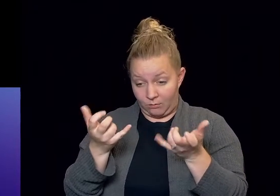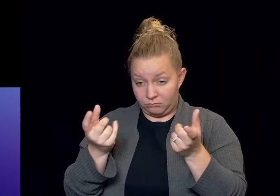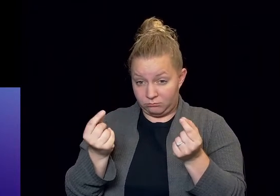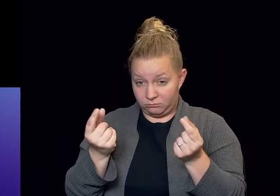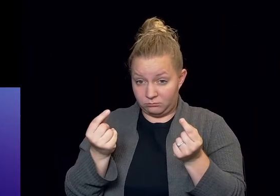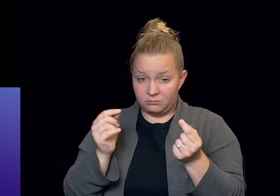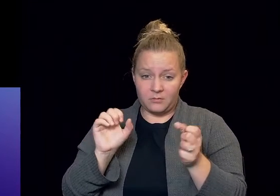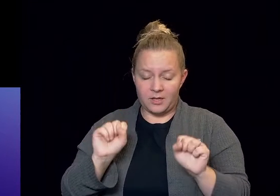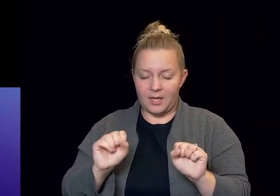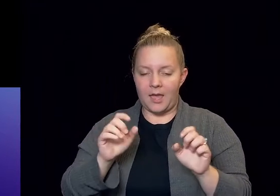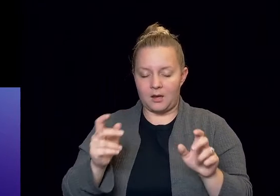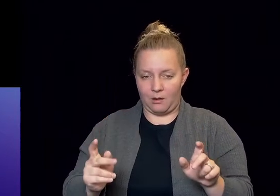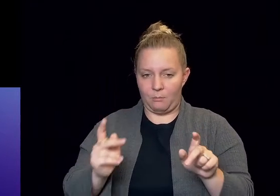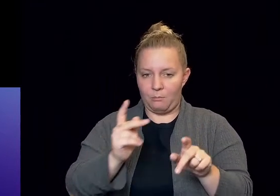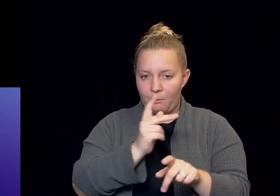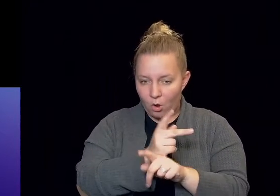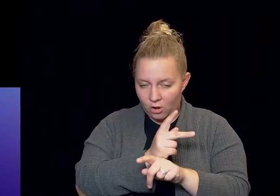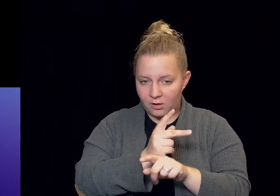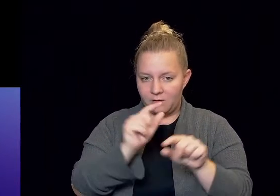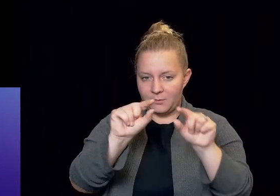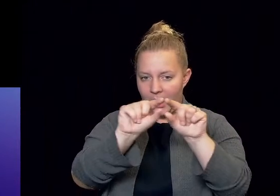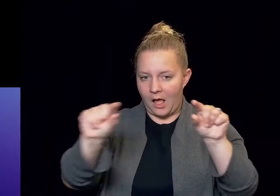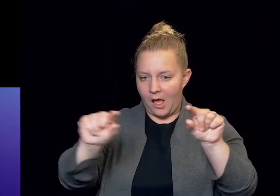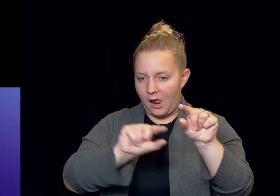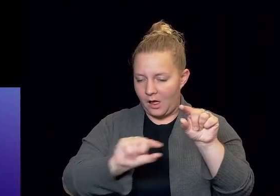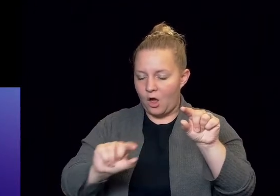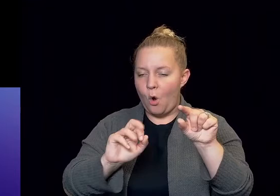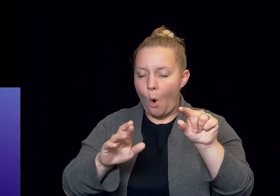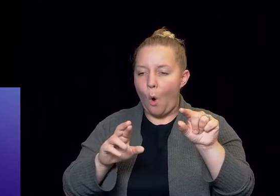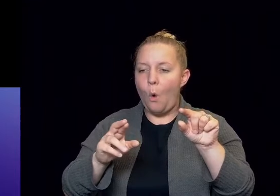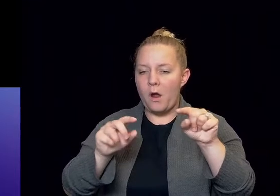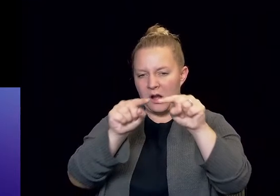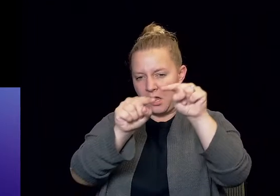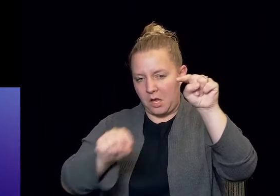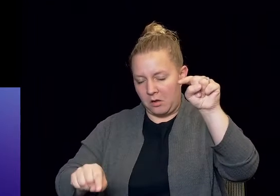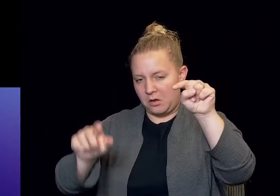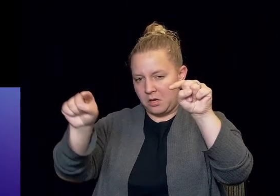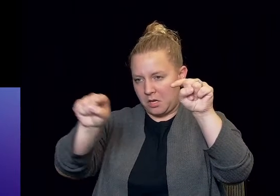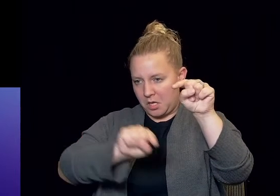multiply straight across or cross simplify. But I can see that 7 and 4, there are no factors